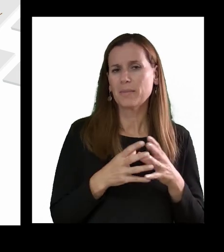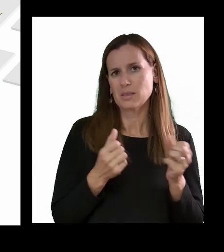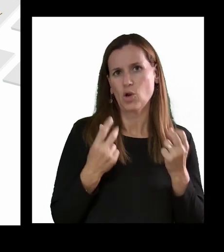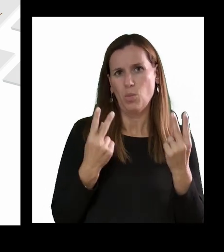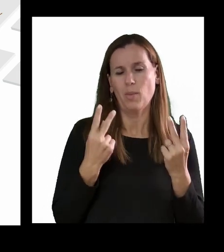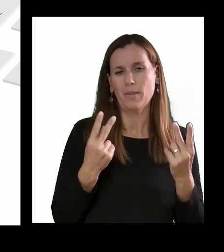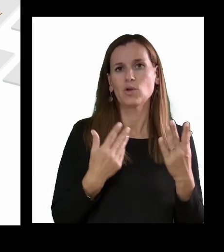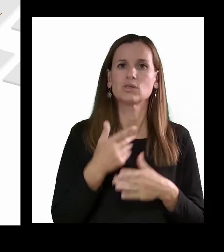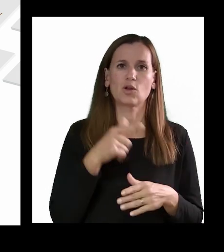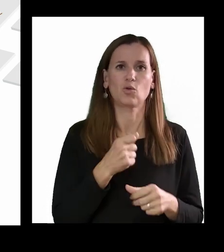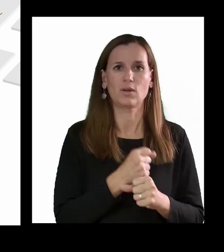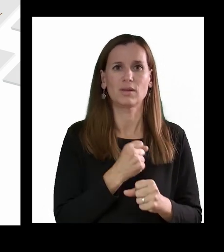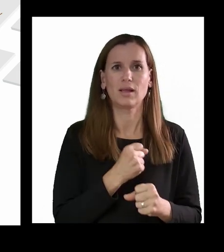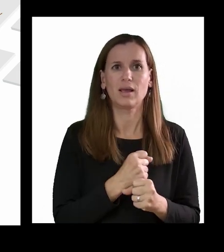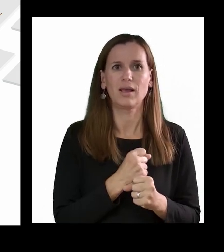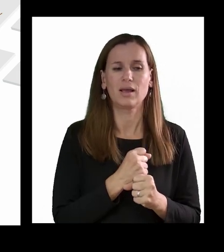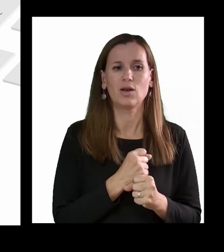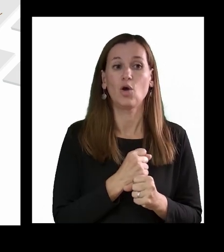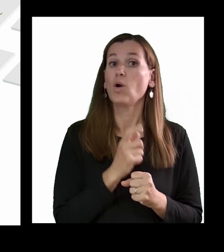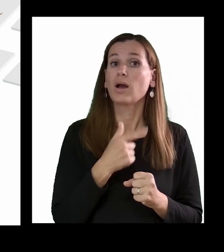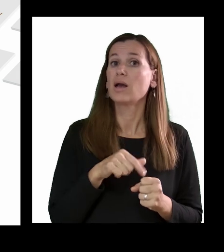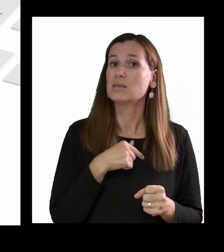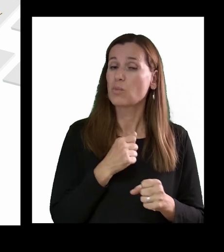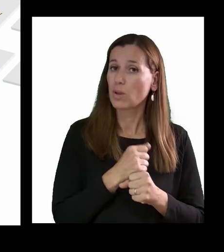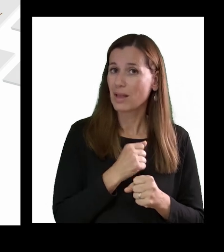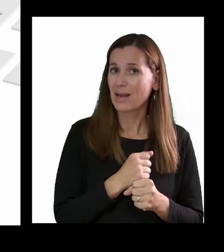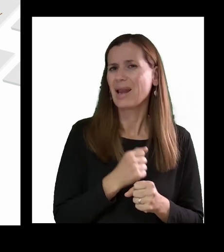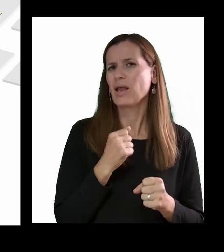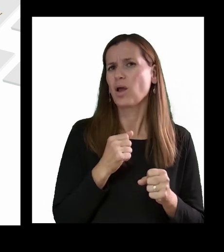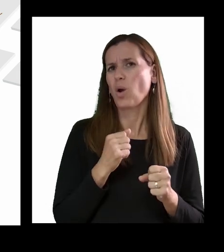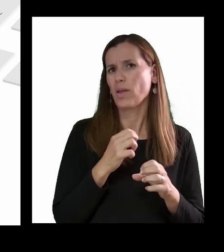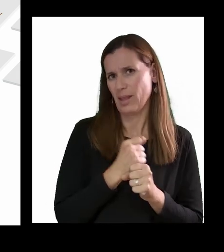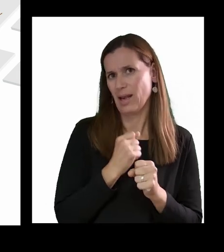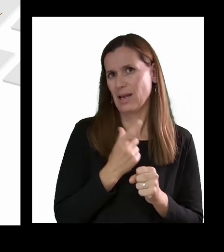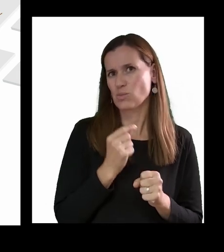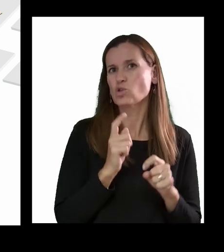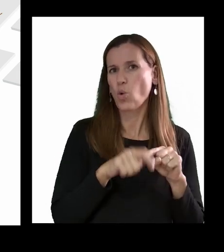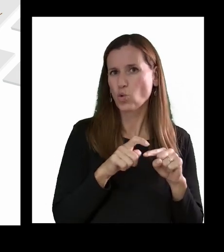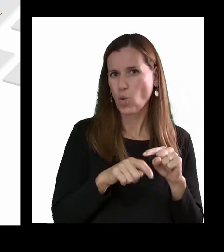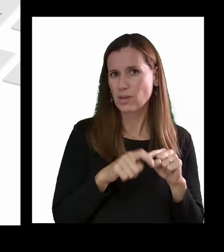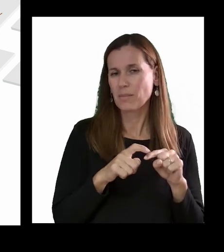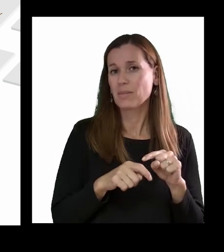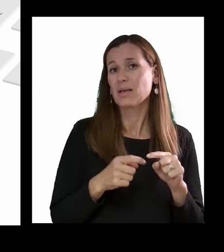So what we are dealing with. So we are dealing with the tool that want to be inclusive for deaf